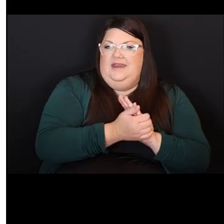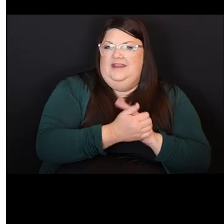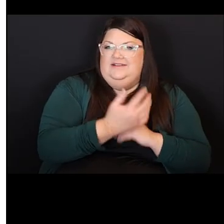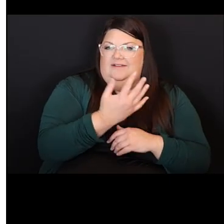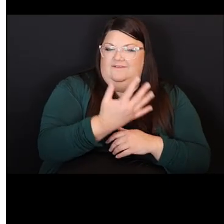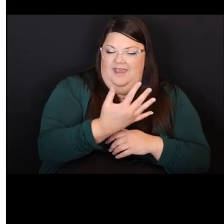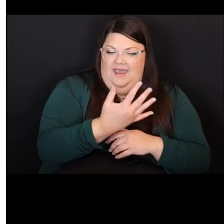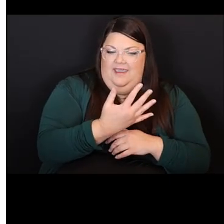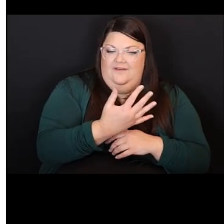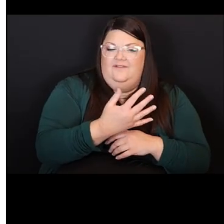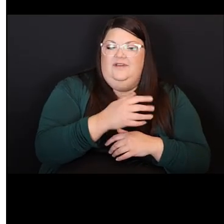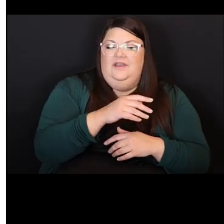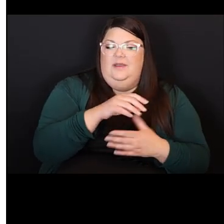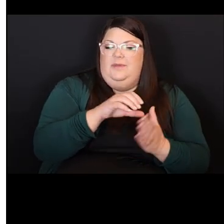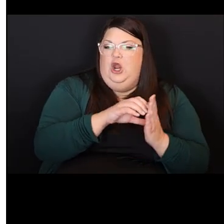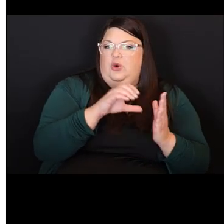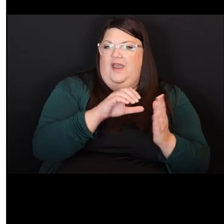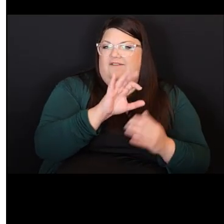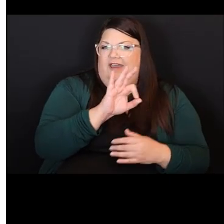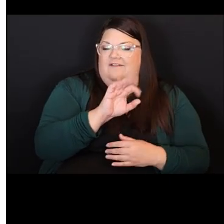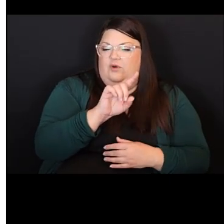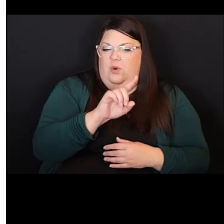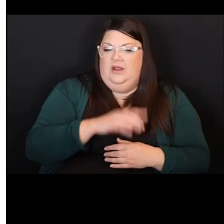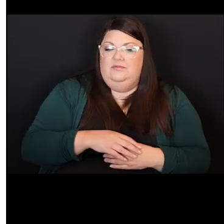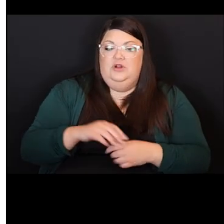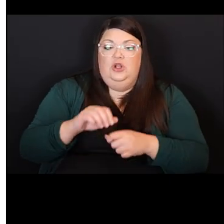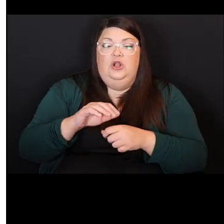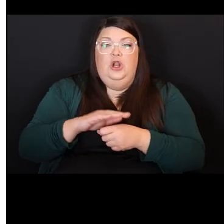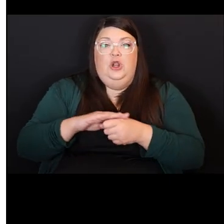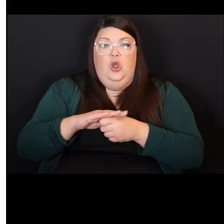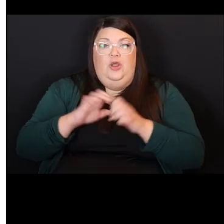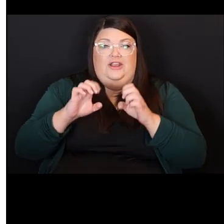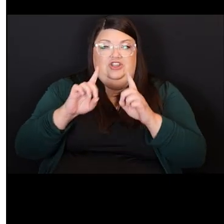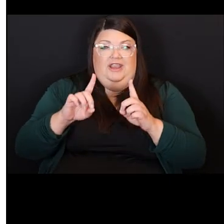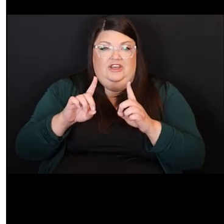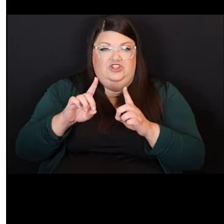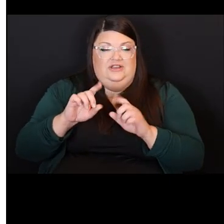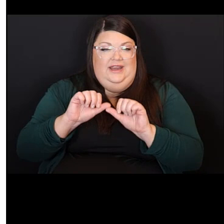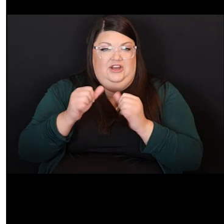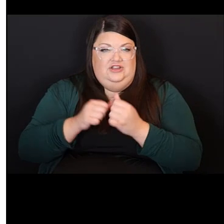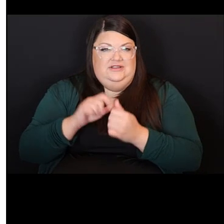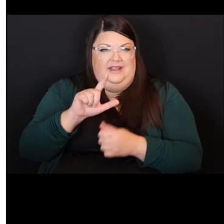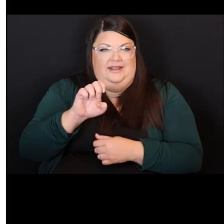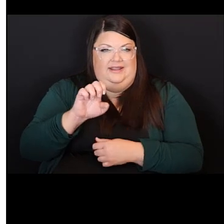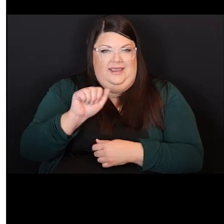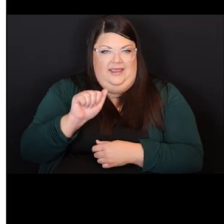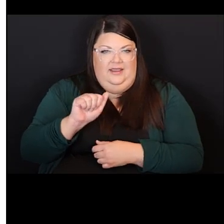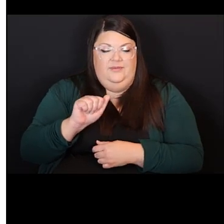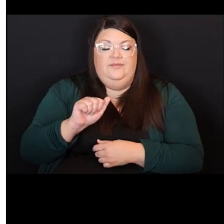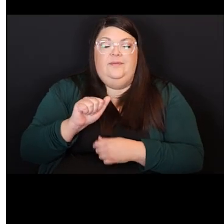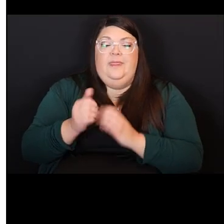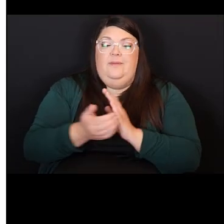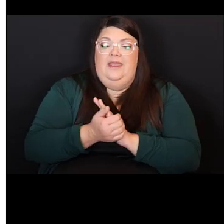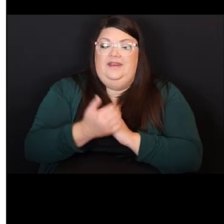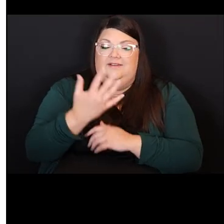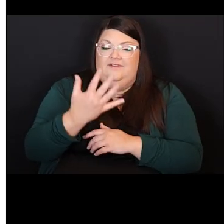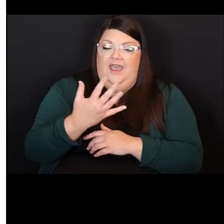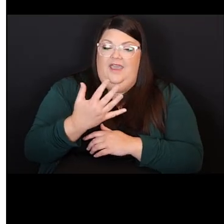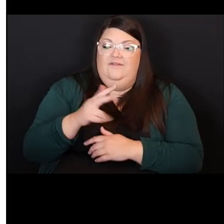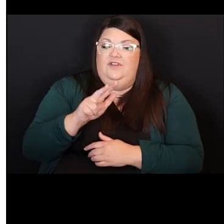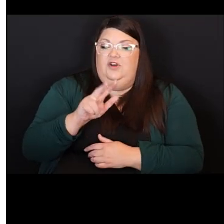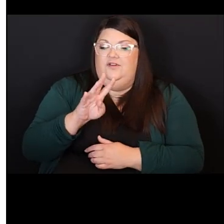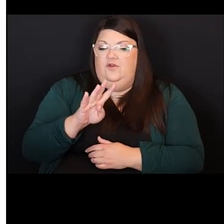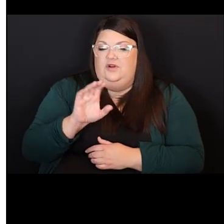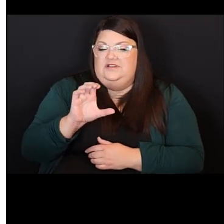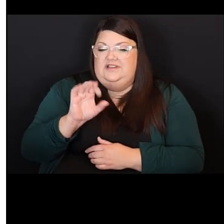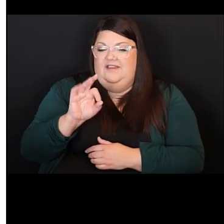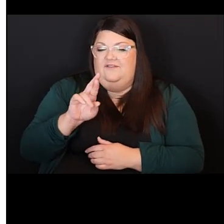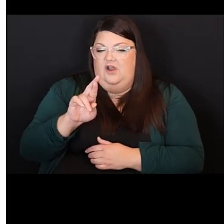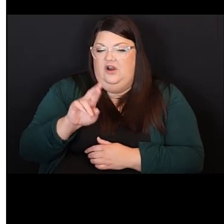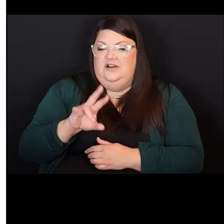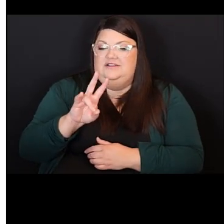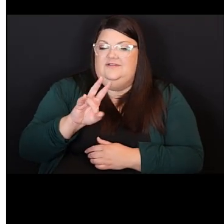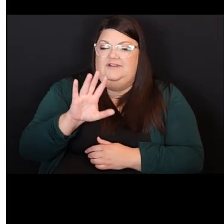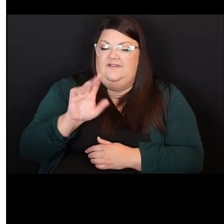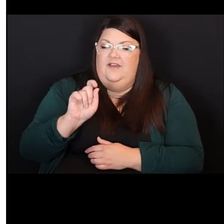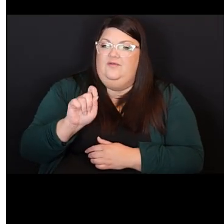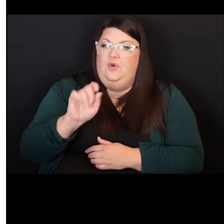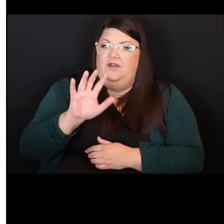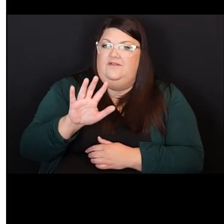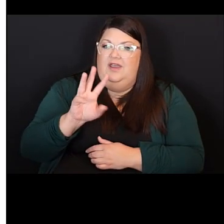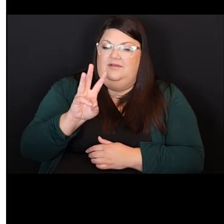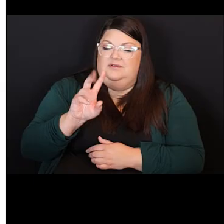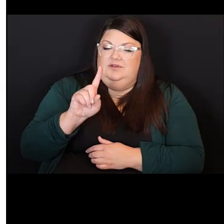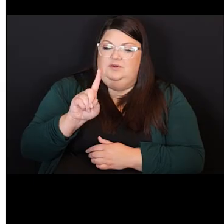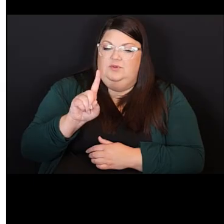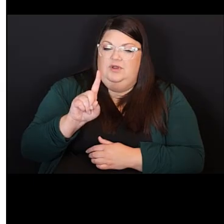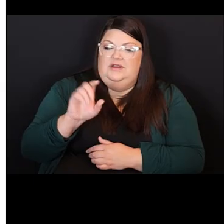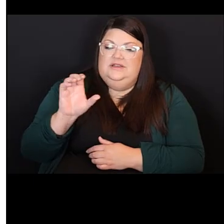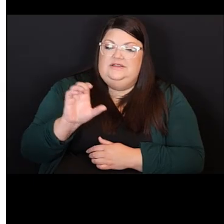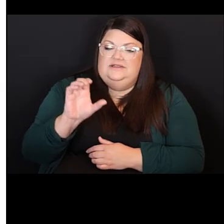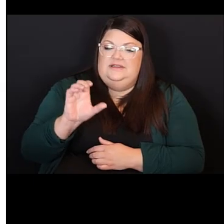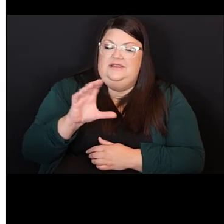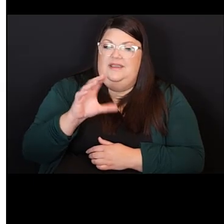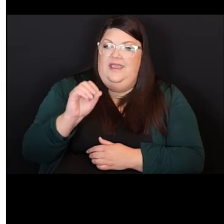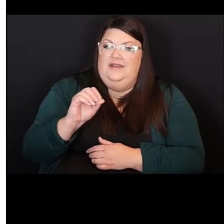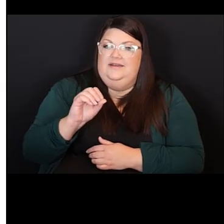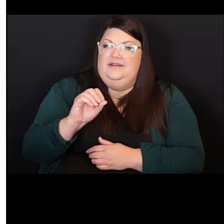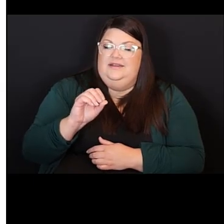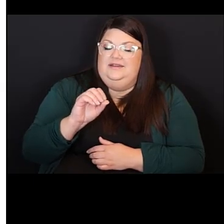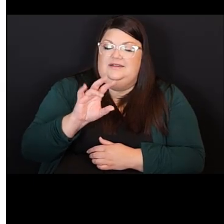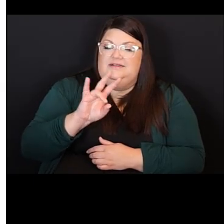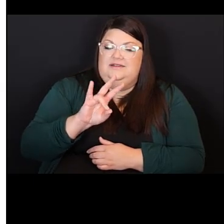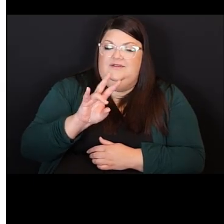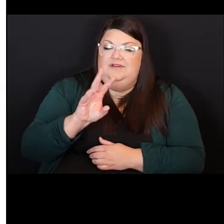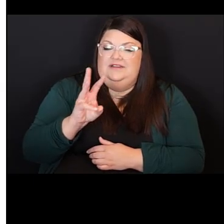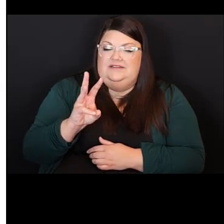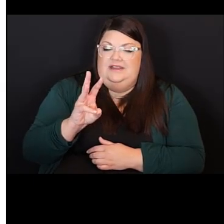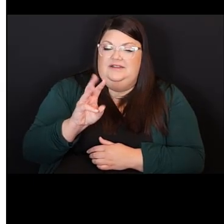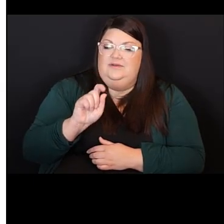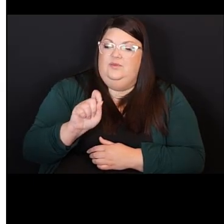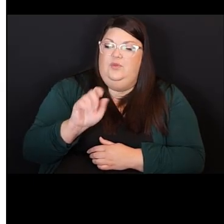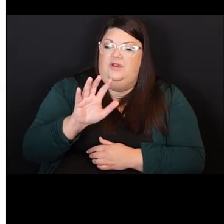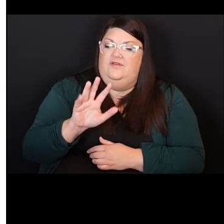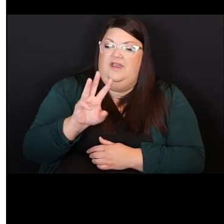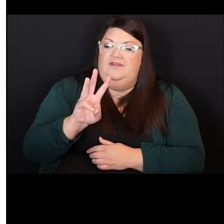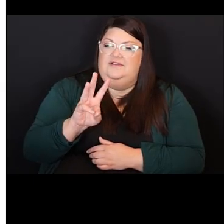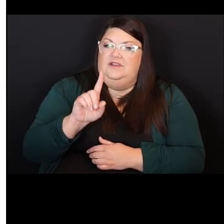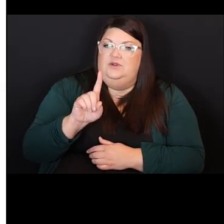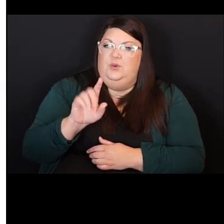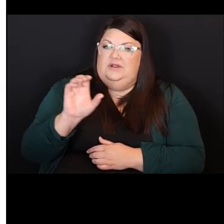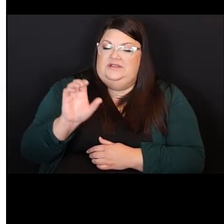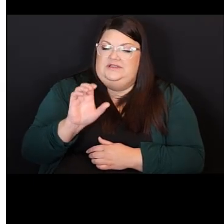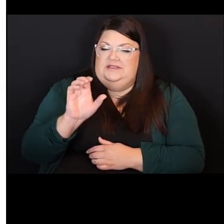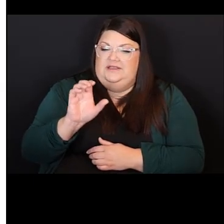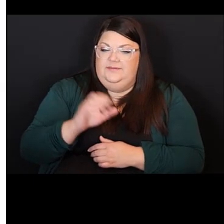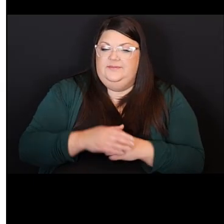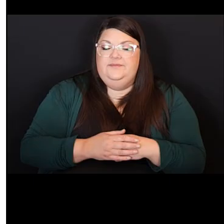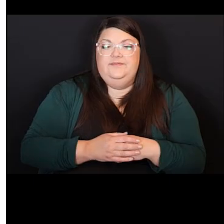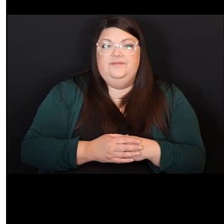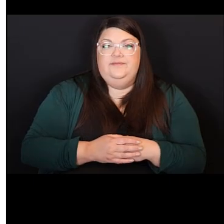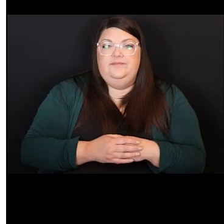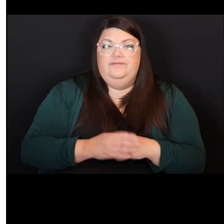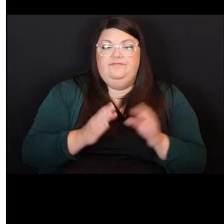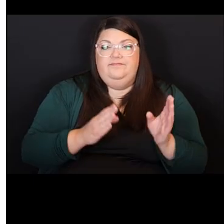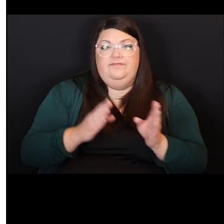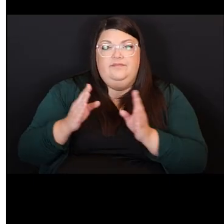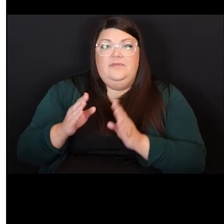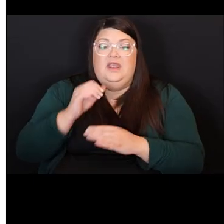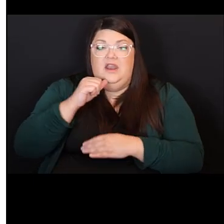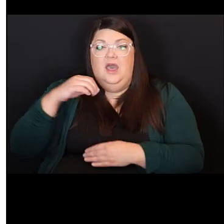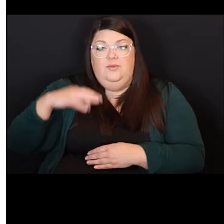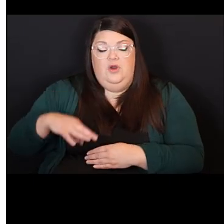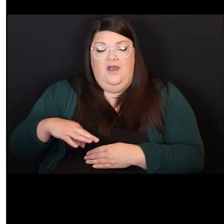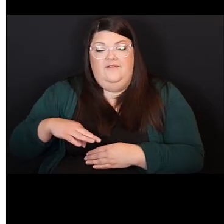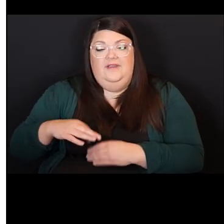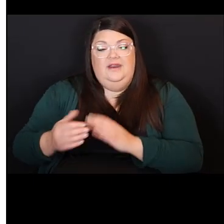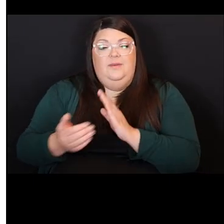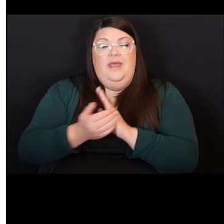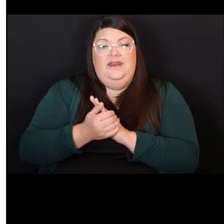V para F.1, Local Education Agency (LEA) Appendix V 34 CFR 34 CFR 75.561(c) & 76.561(c), Non-Profit